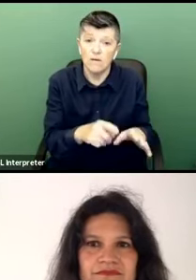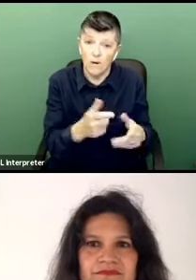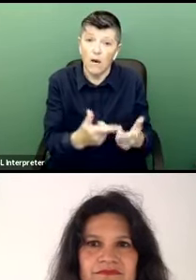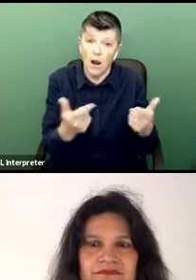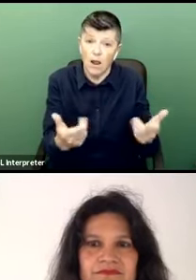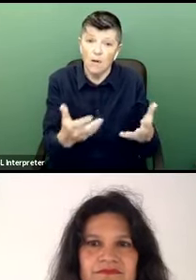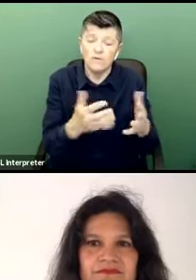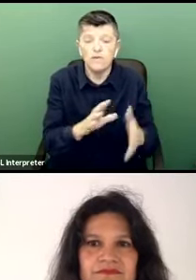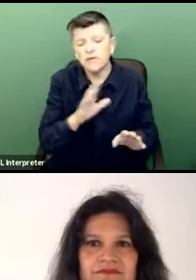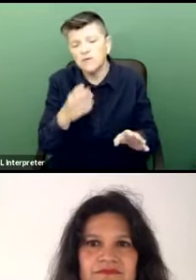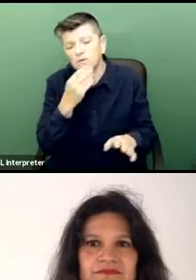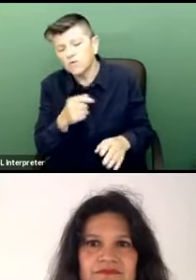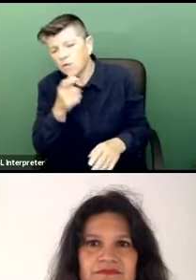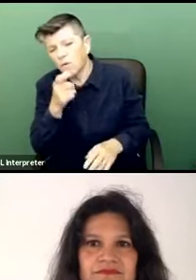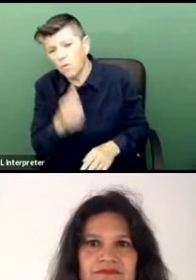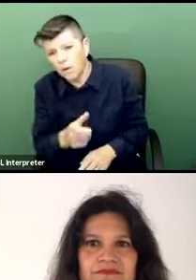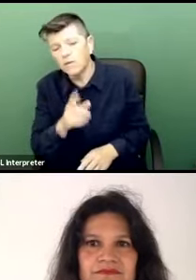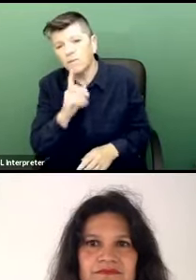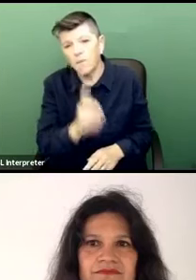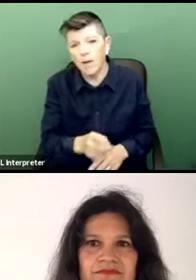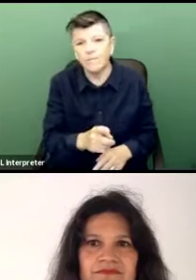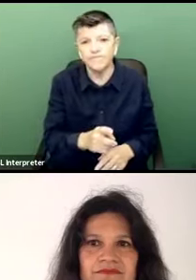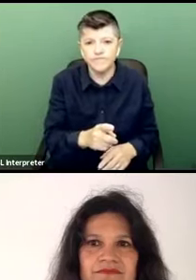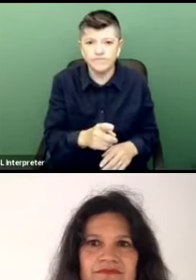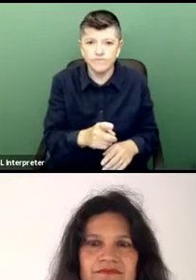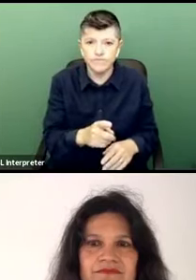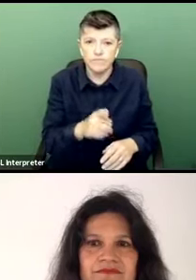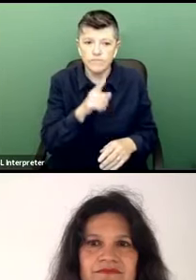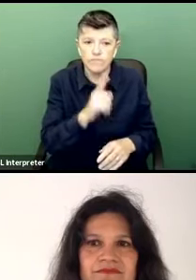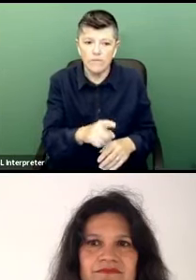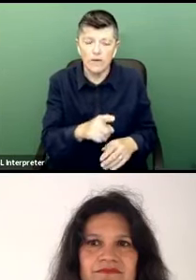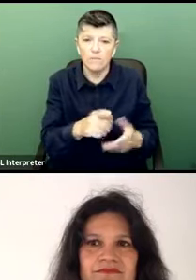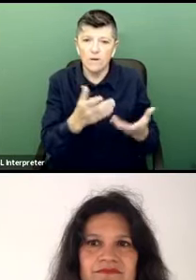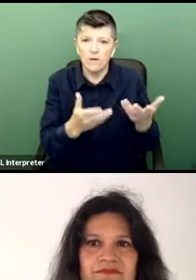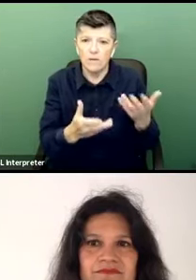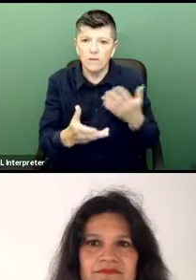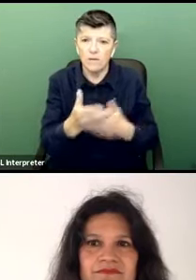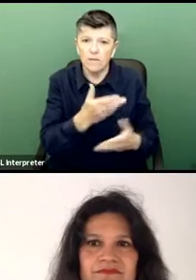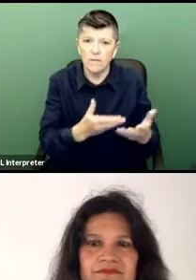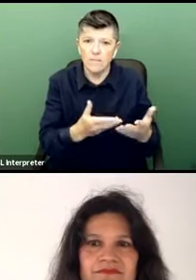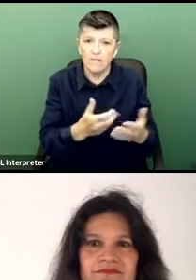asking about the present condition of India and what structural